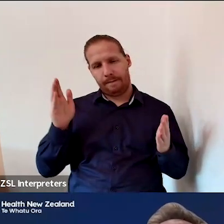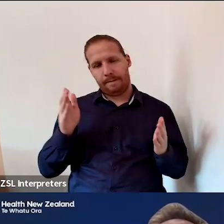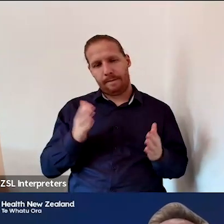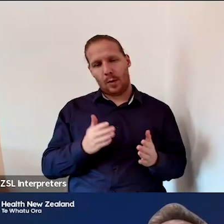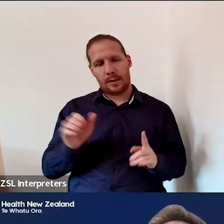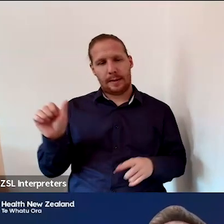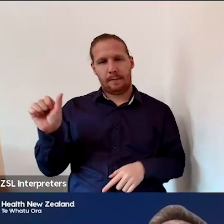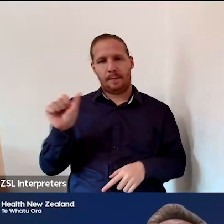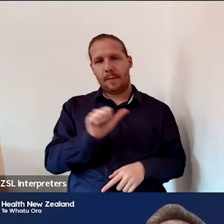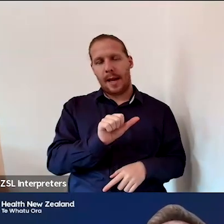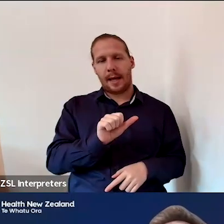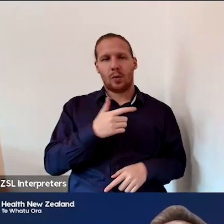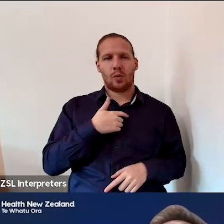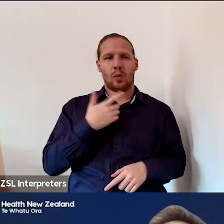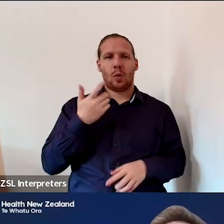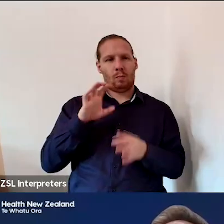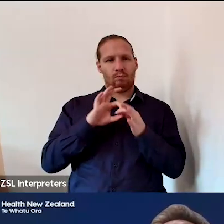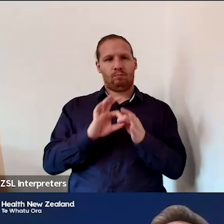kind of concrete examples,